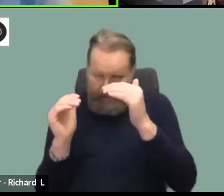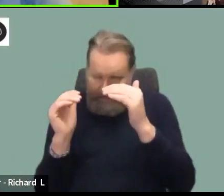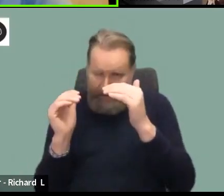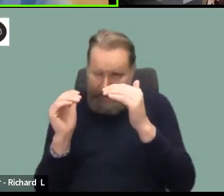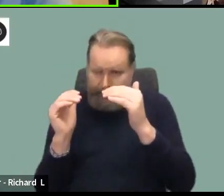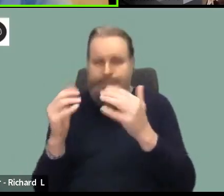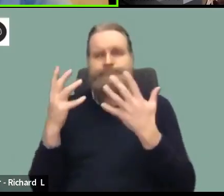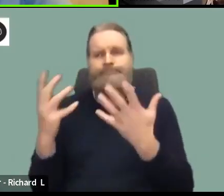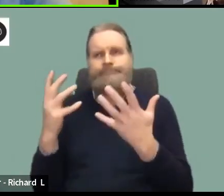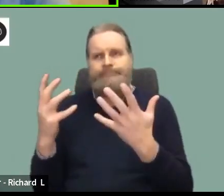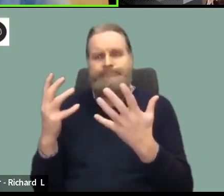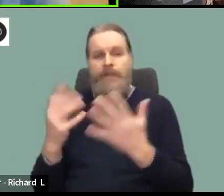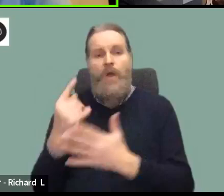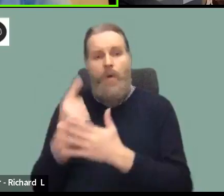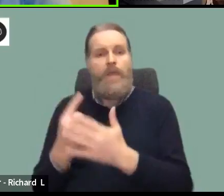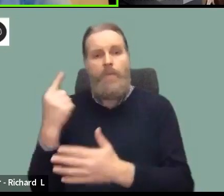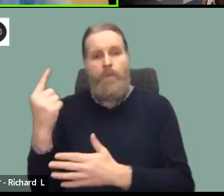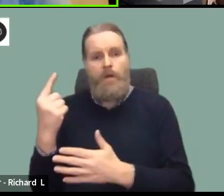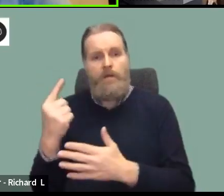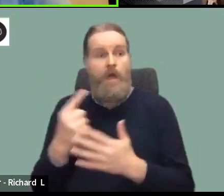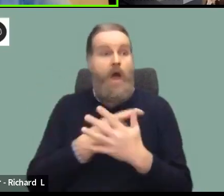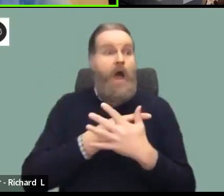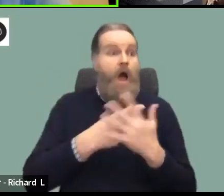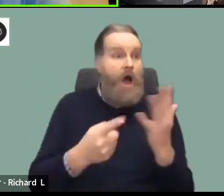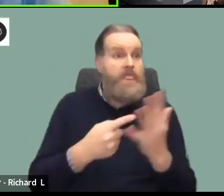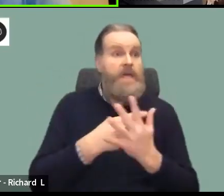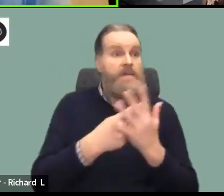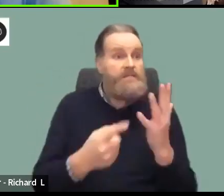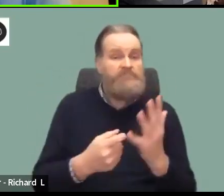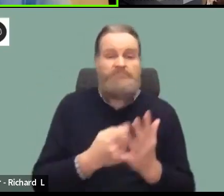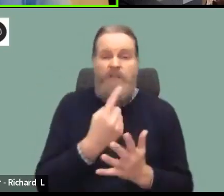threshold.